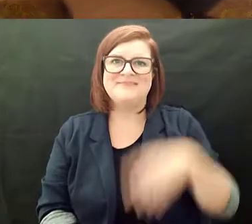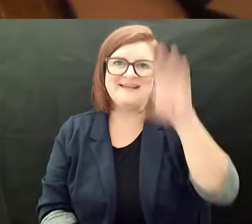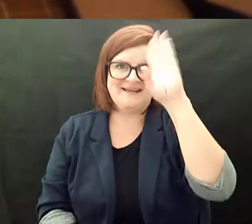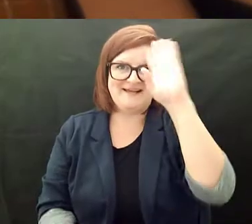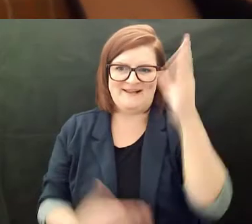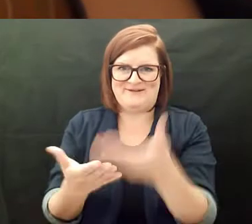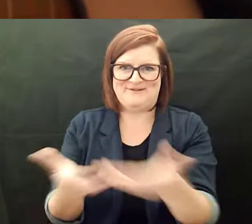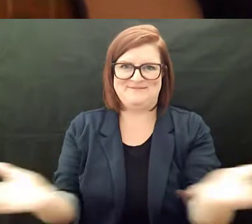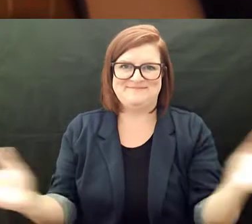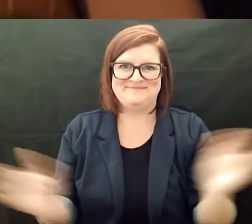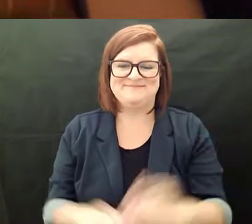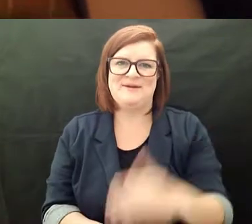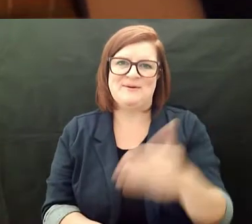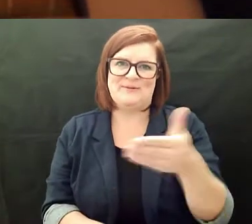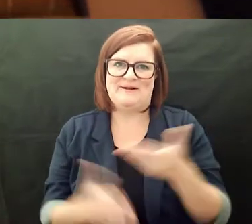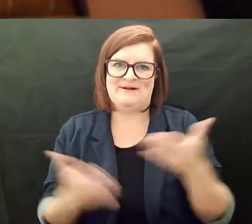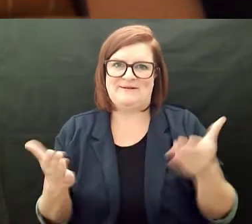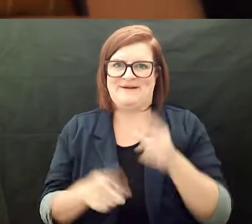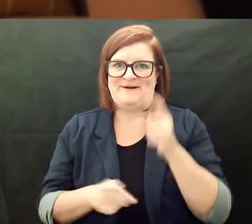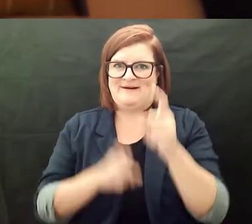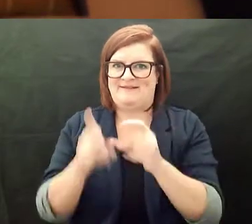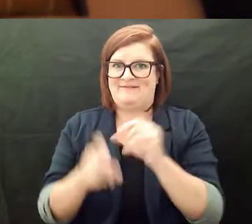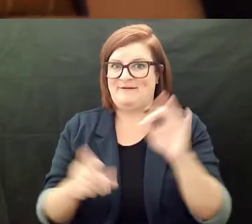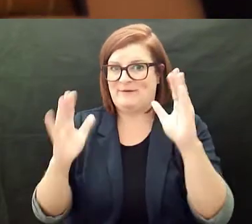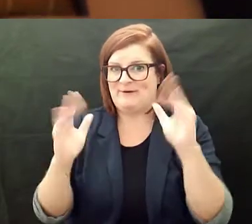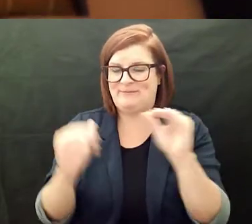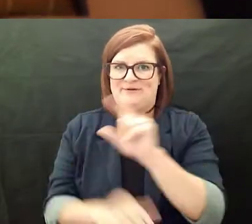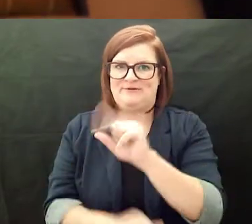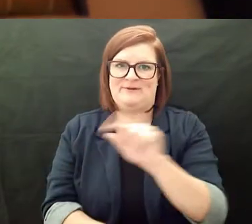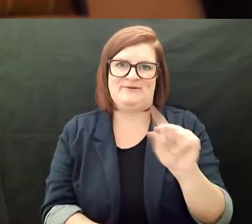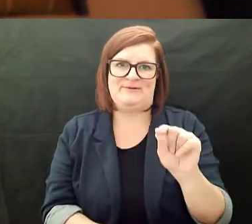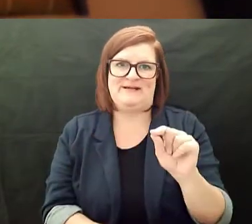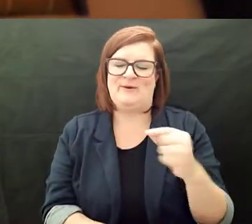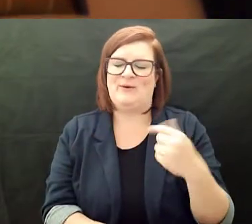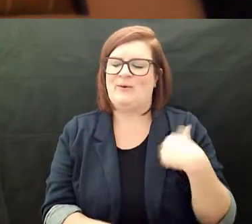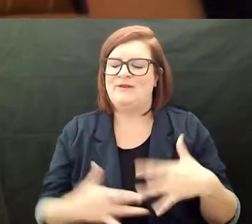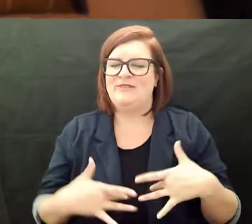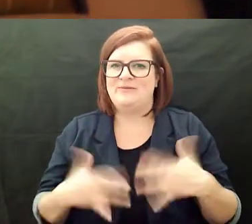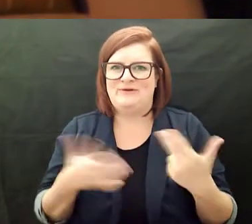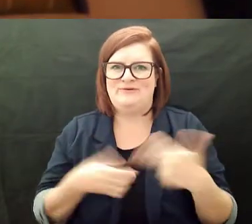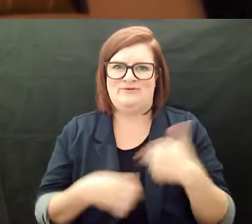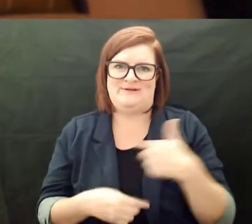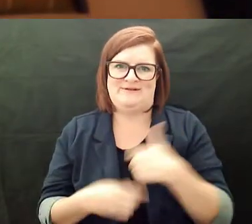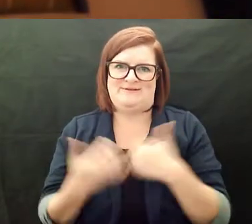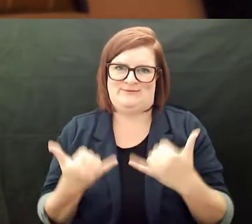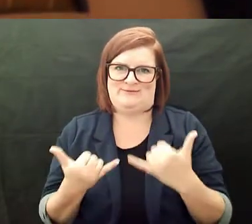Hello, everyone. Welcome to The Gifts of Hope 2020. We are so glad to have you with us today.